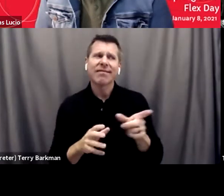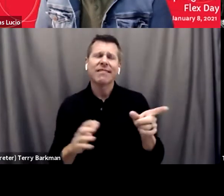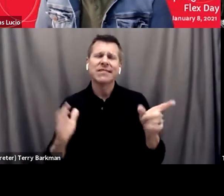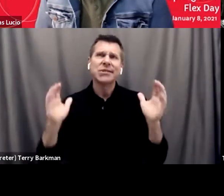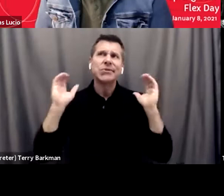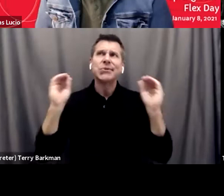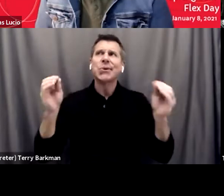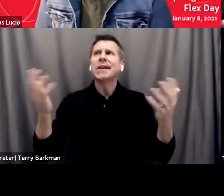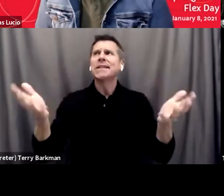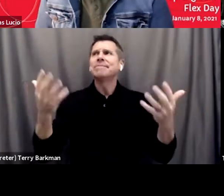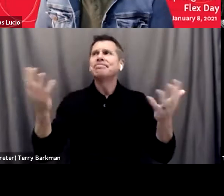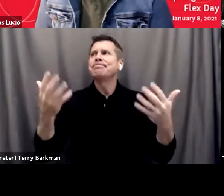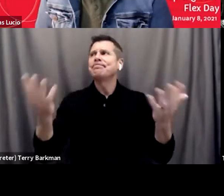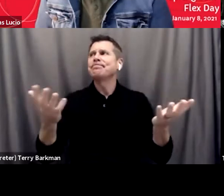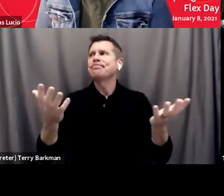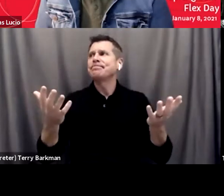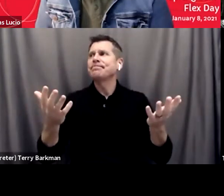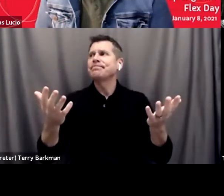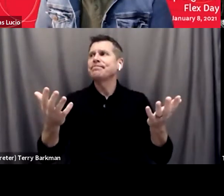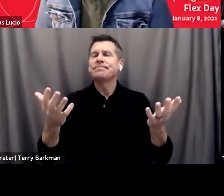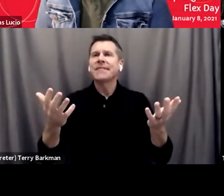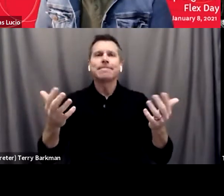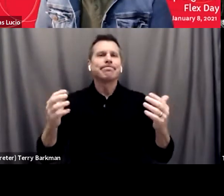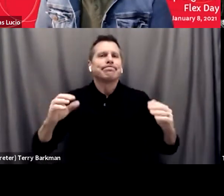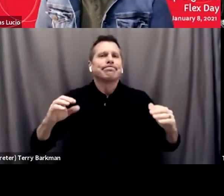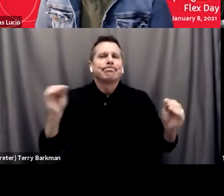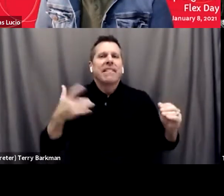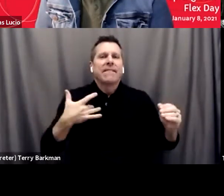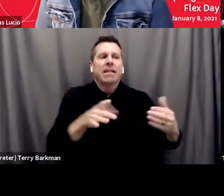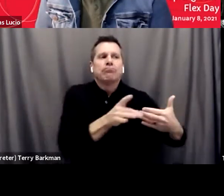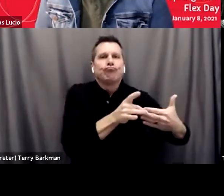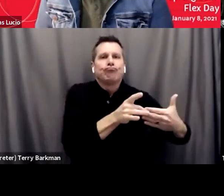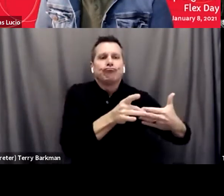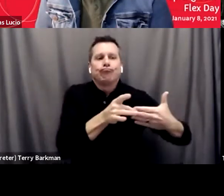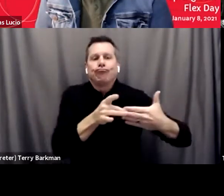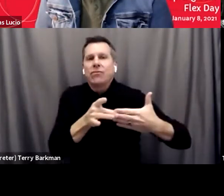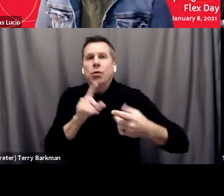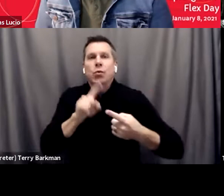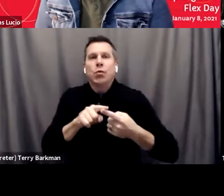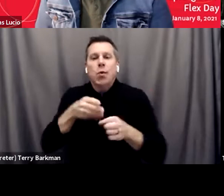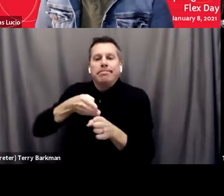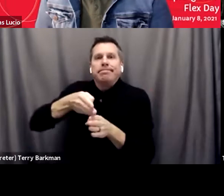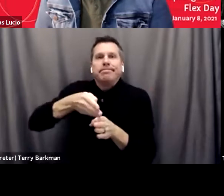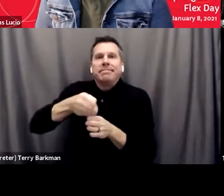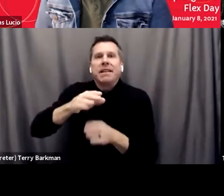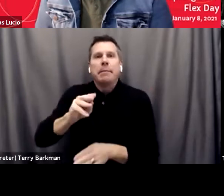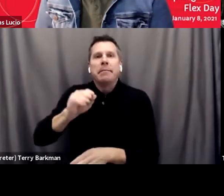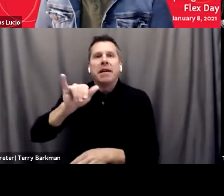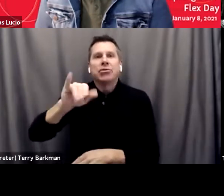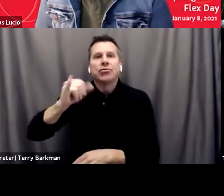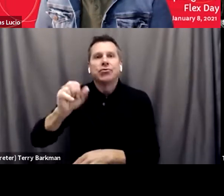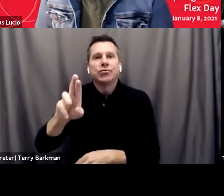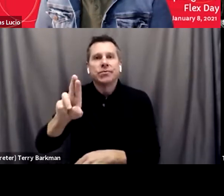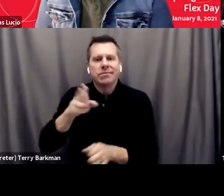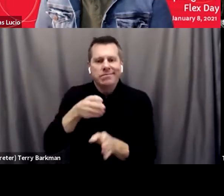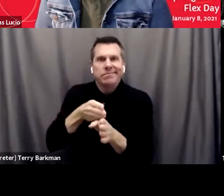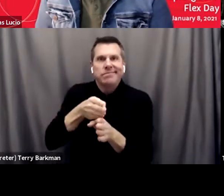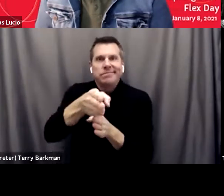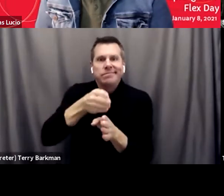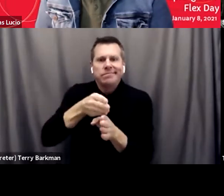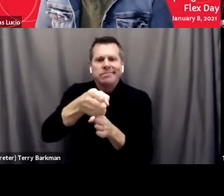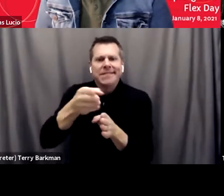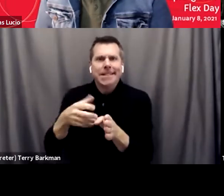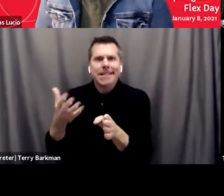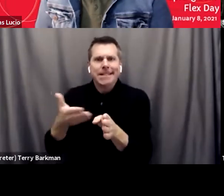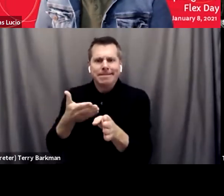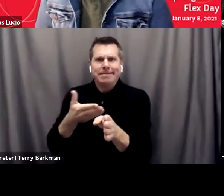no sort of guided way of choosing a major, you know, one of the things that many of you know, and that we we realized that the exact